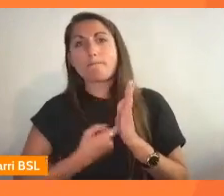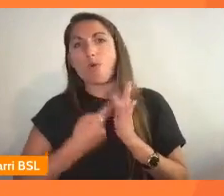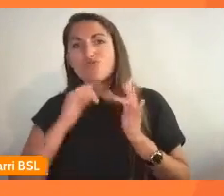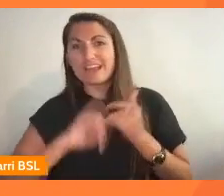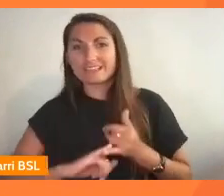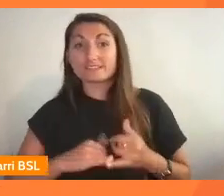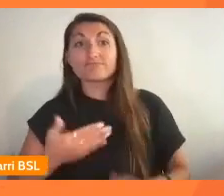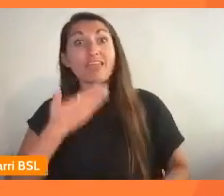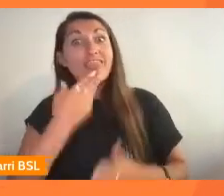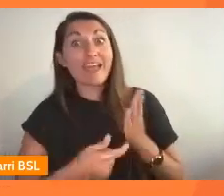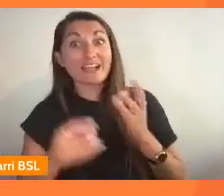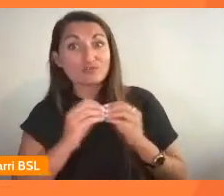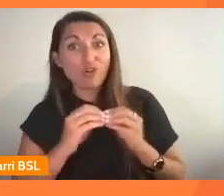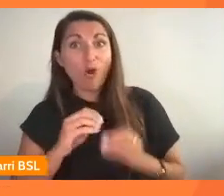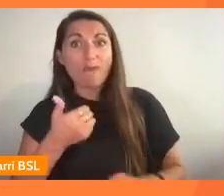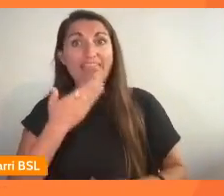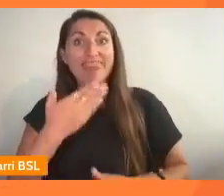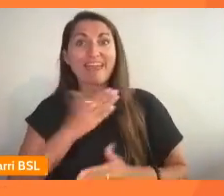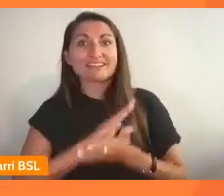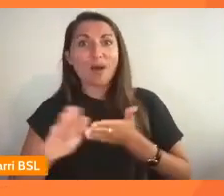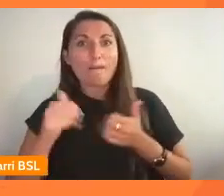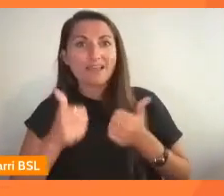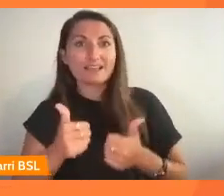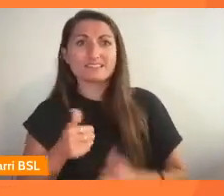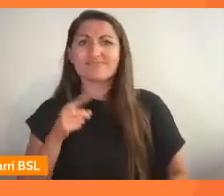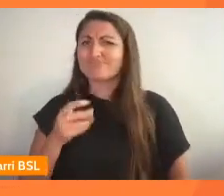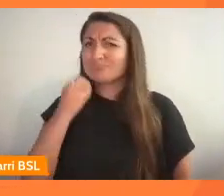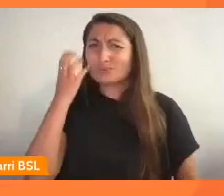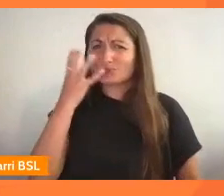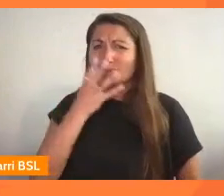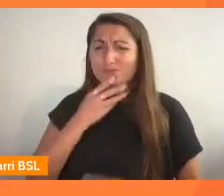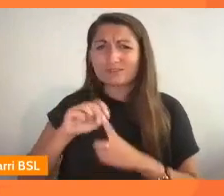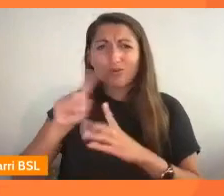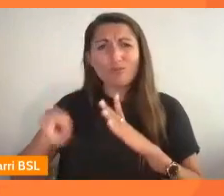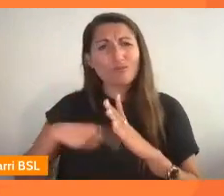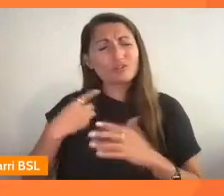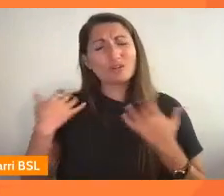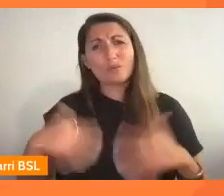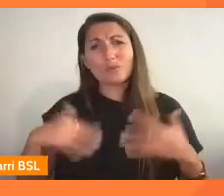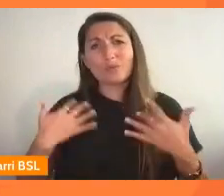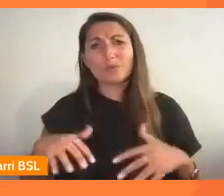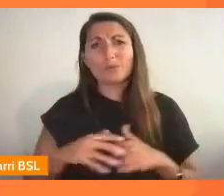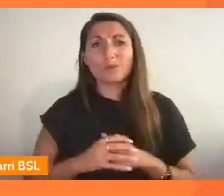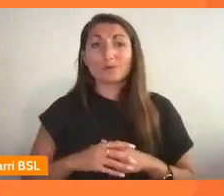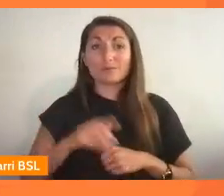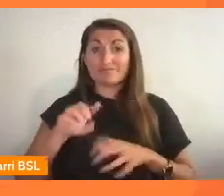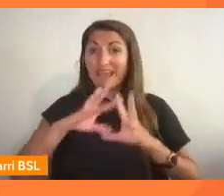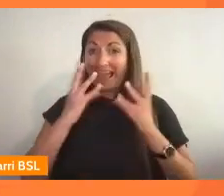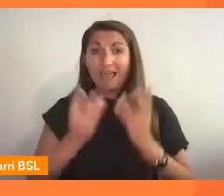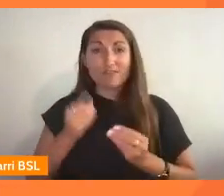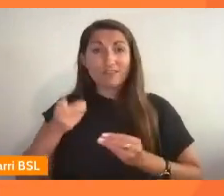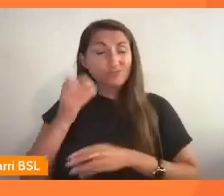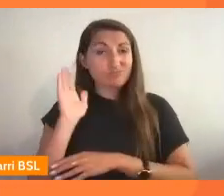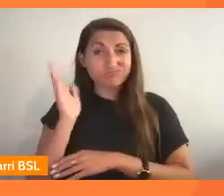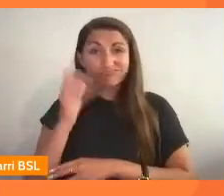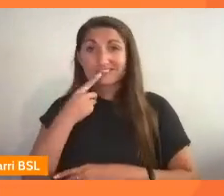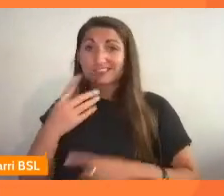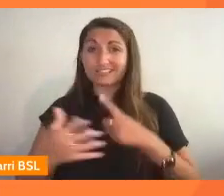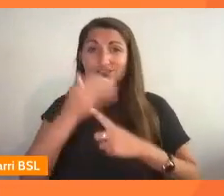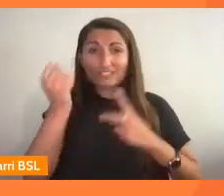Thanks, Rob. And thanks to Harmeet. It was a beautiful project. I think everything that you said you wanted to achieve with it,